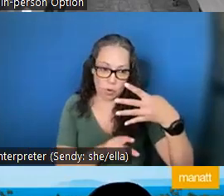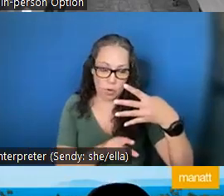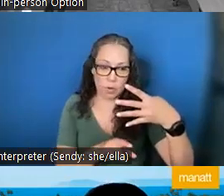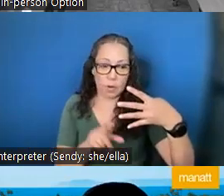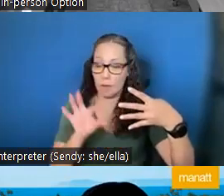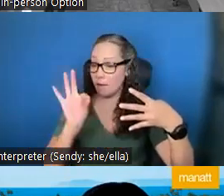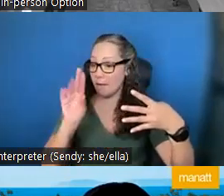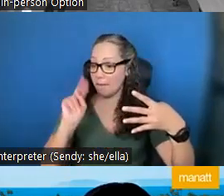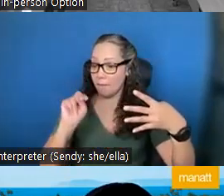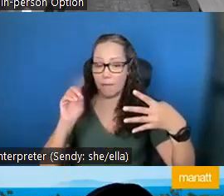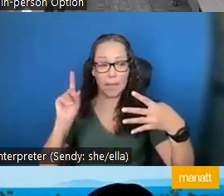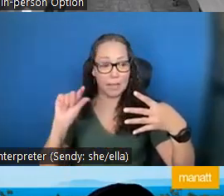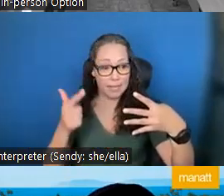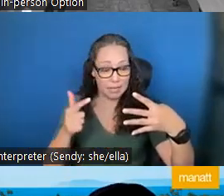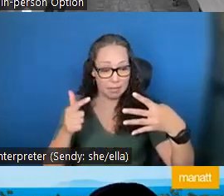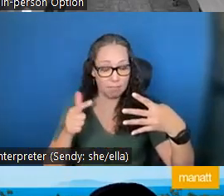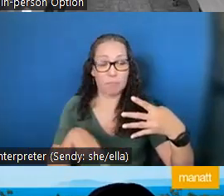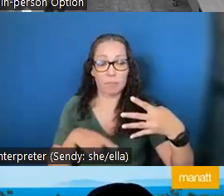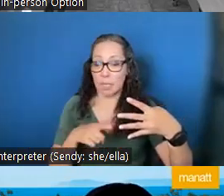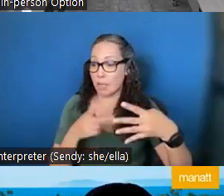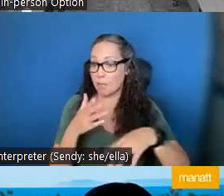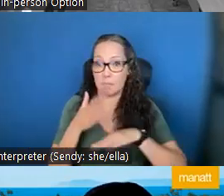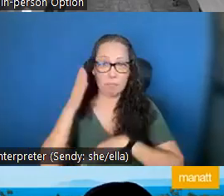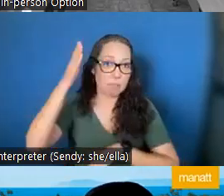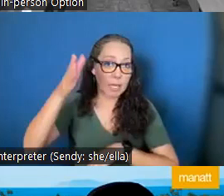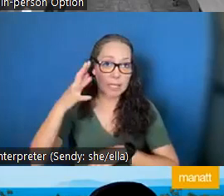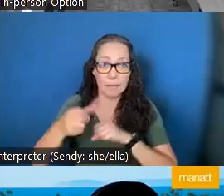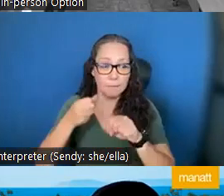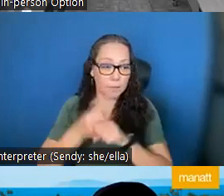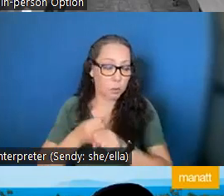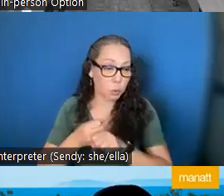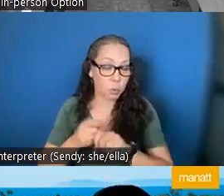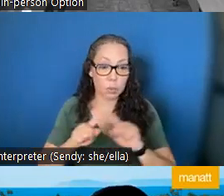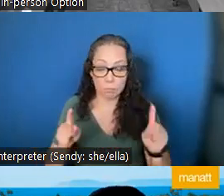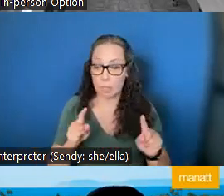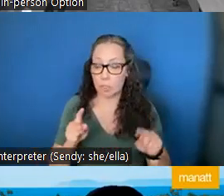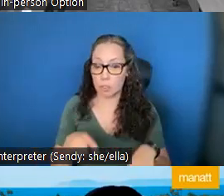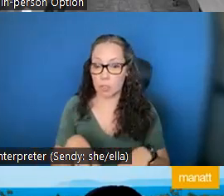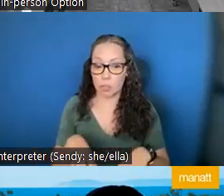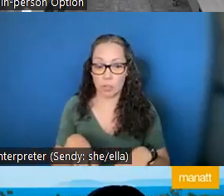which is overall in the next five years to ensure that the adrc funding model model uh